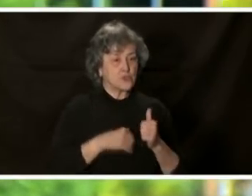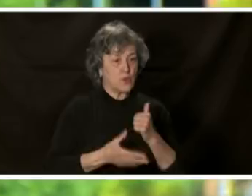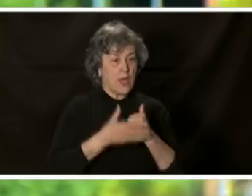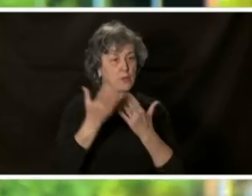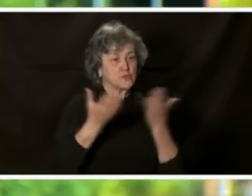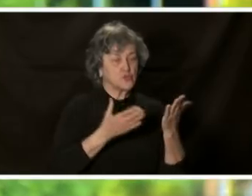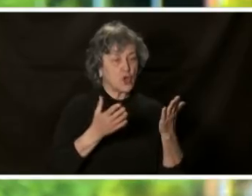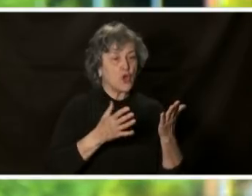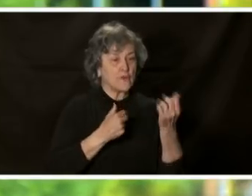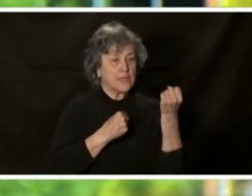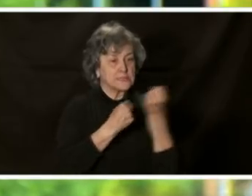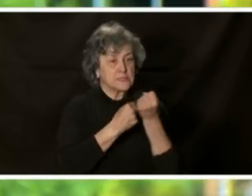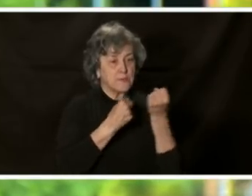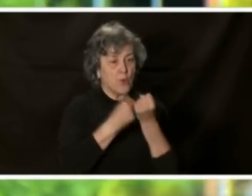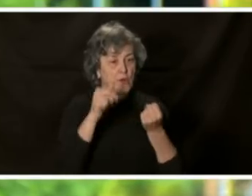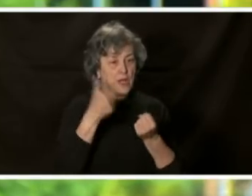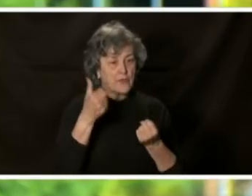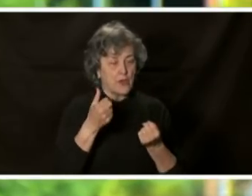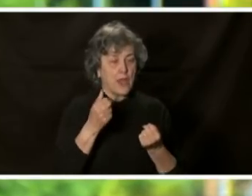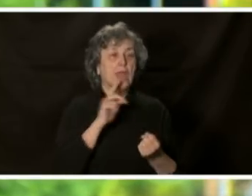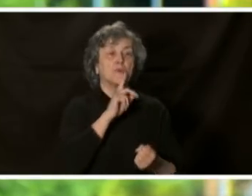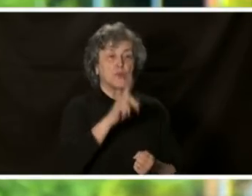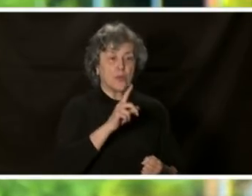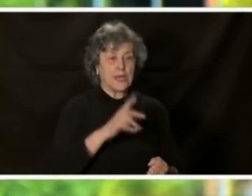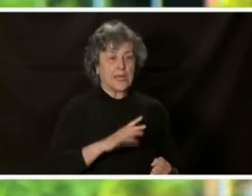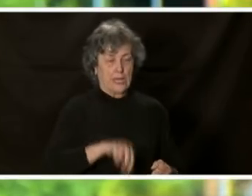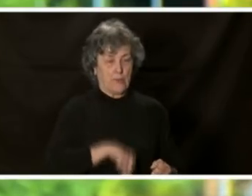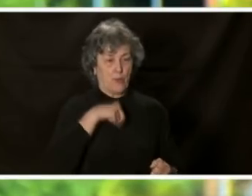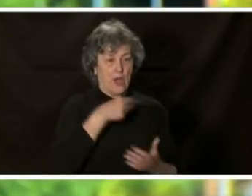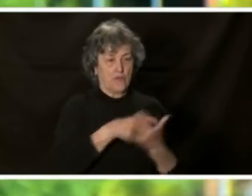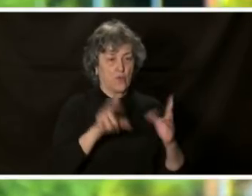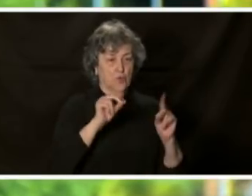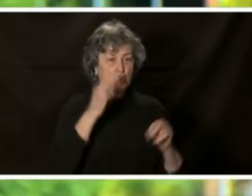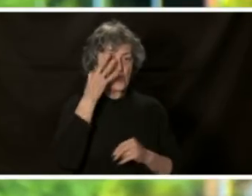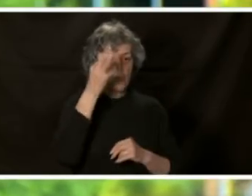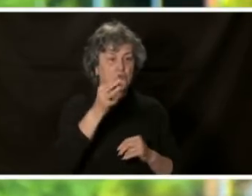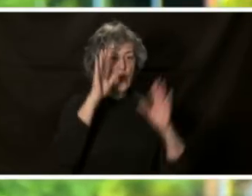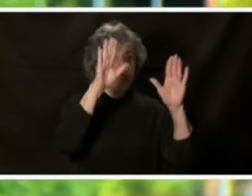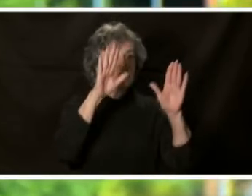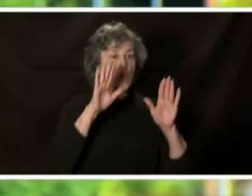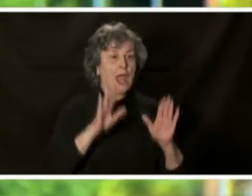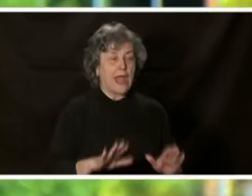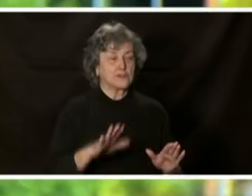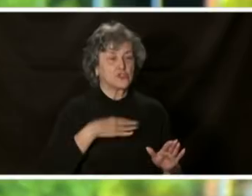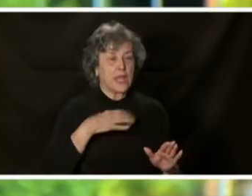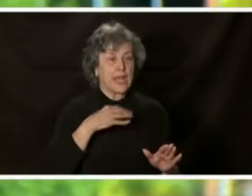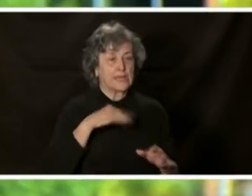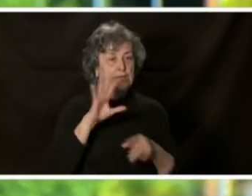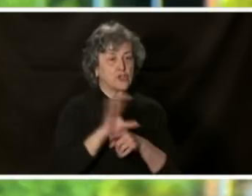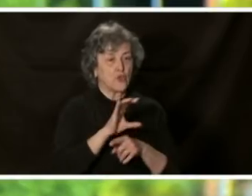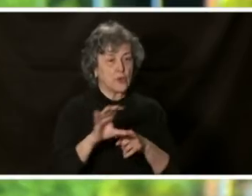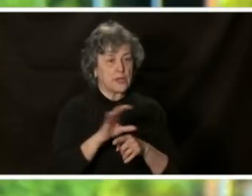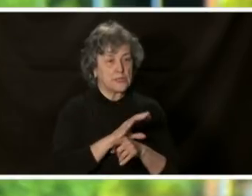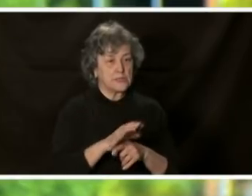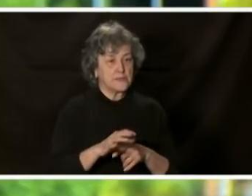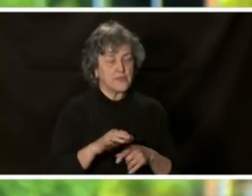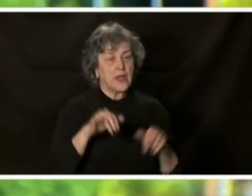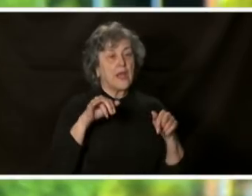AND WE ARE VERY PROUD OF WHAT YOU WILL DO IN THE FUTURE AND YOUR OUTSTANDING CAREERS. BY NECESSITY, THIS IS A VIRTUAL COMMENCEMENT CEREMONY.